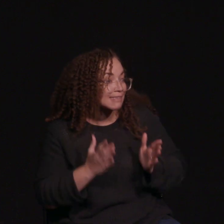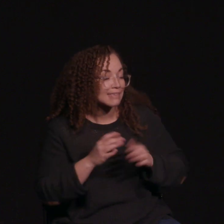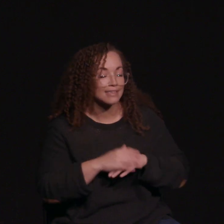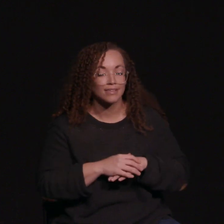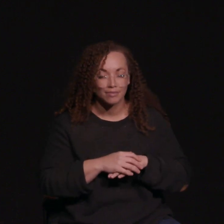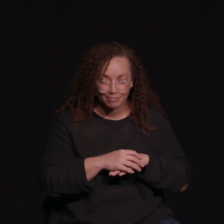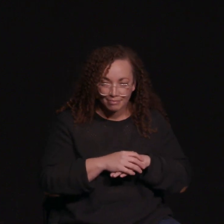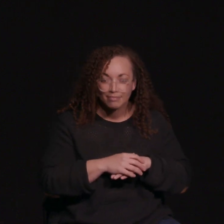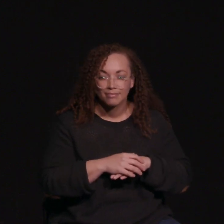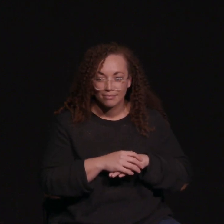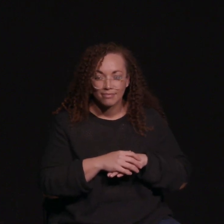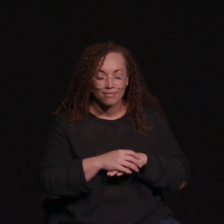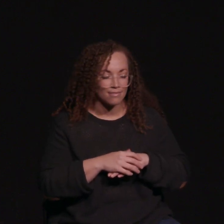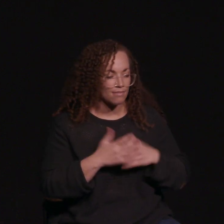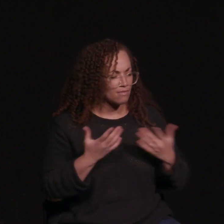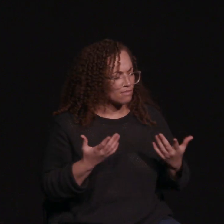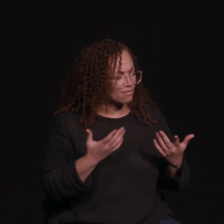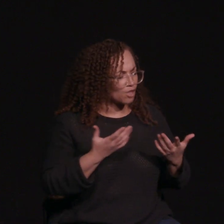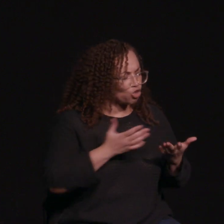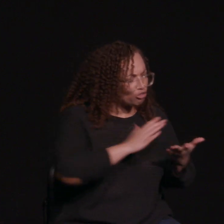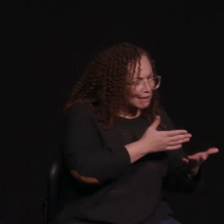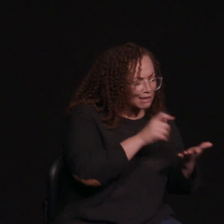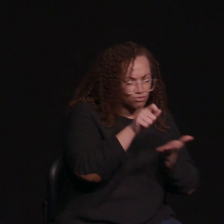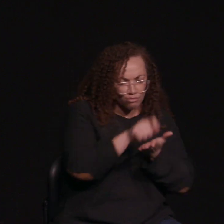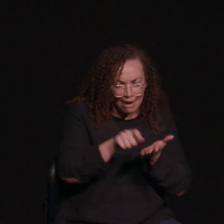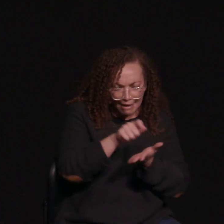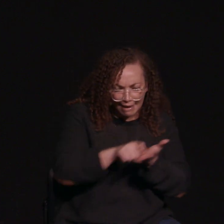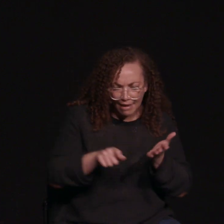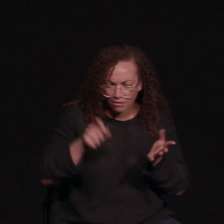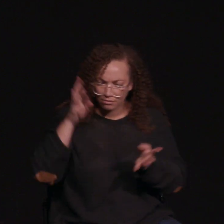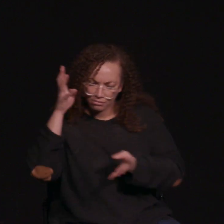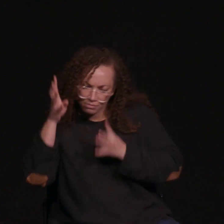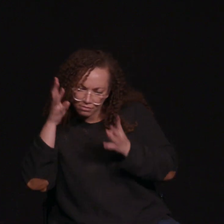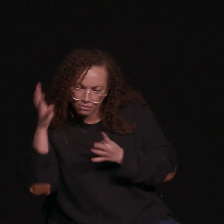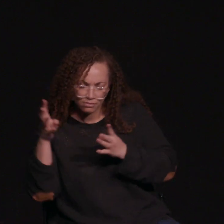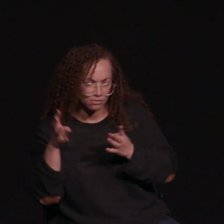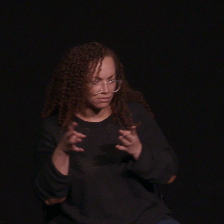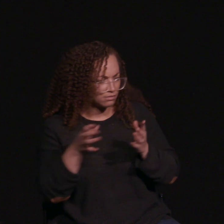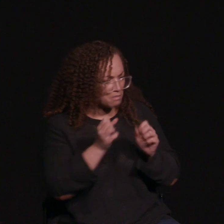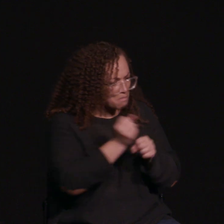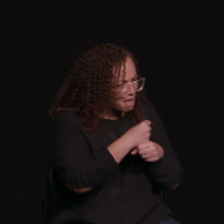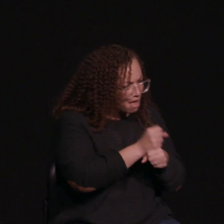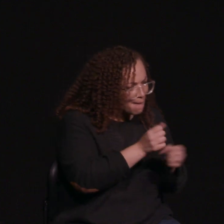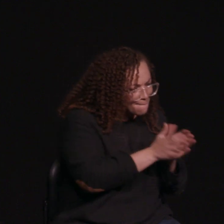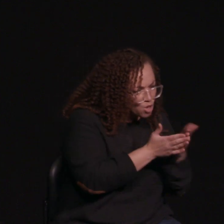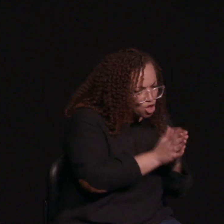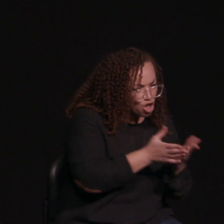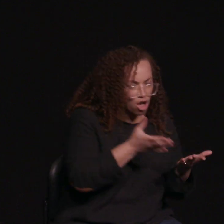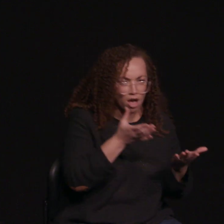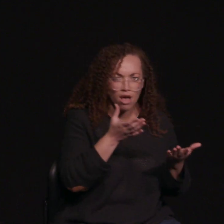between cooking, writing, curating, bookmaking, conceptualism, social sculpture,